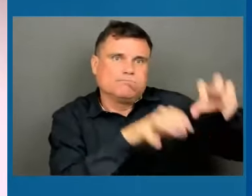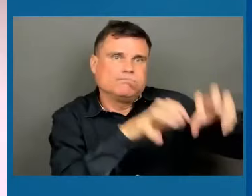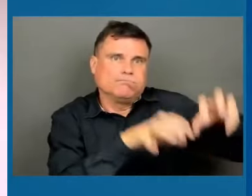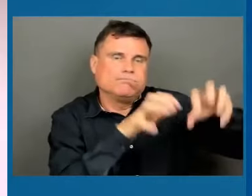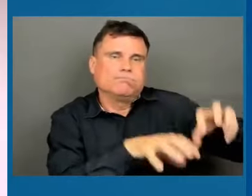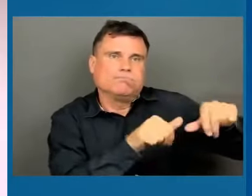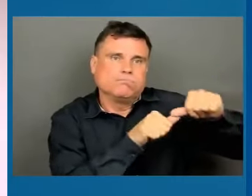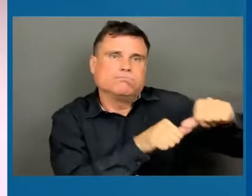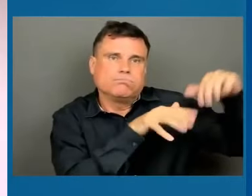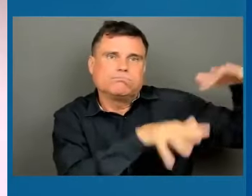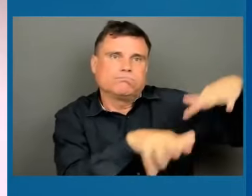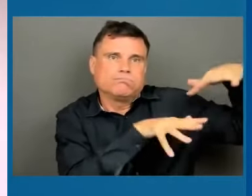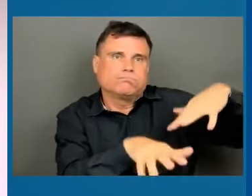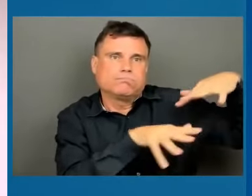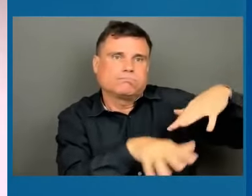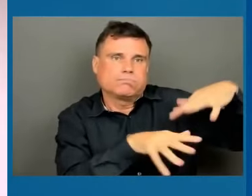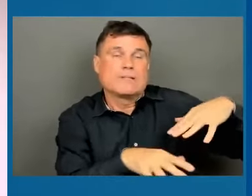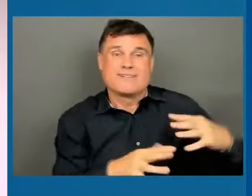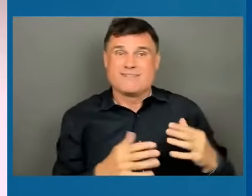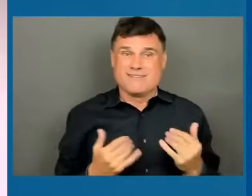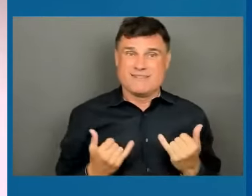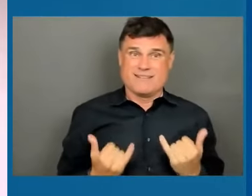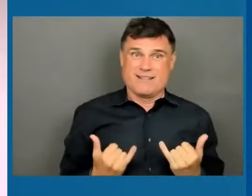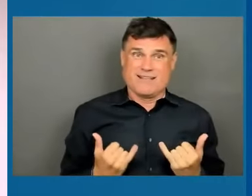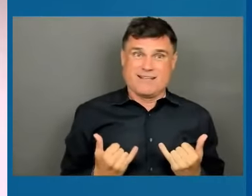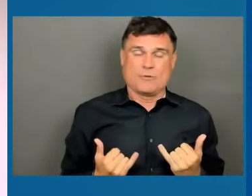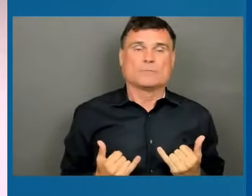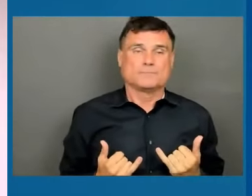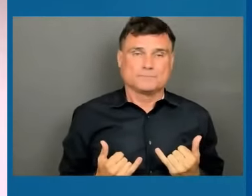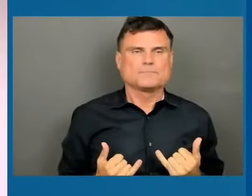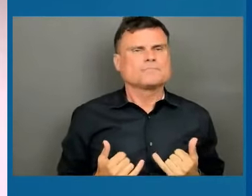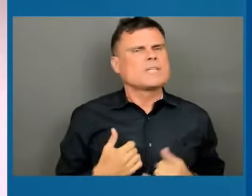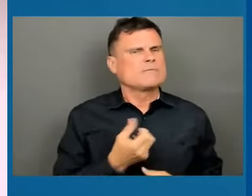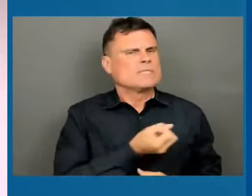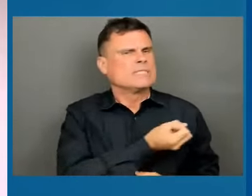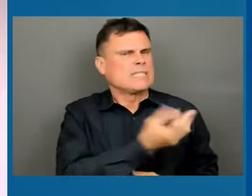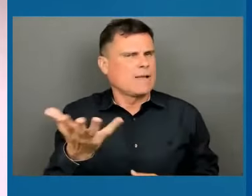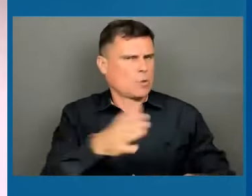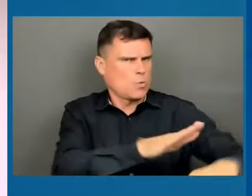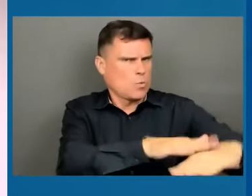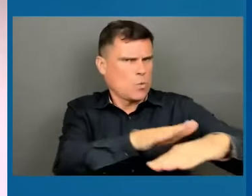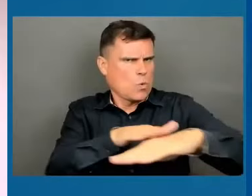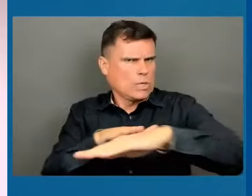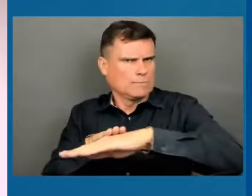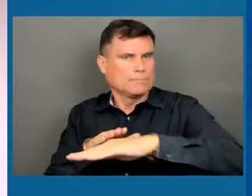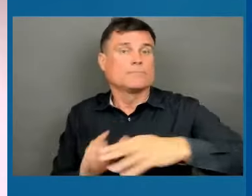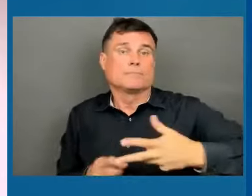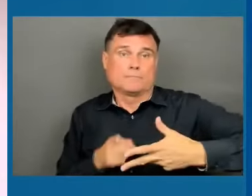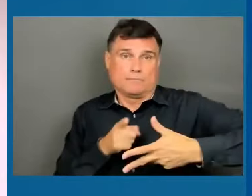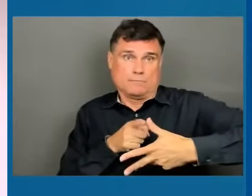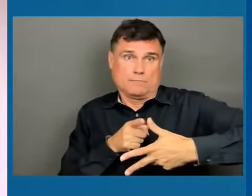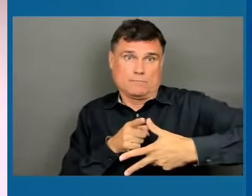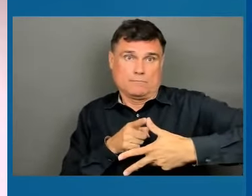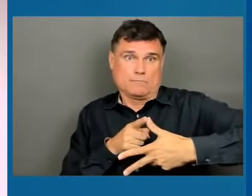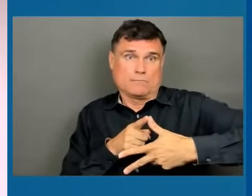a number of warnings and advisories in effect including a flood warning for the Lea rd